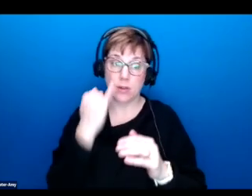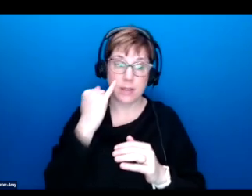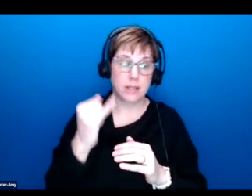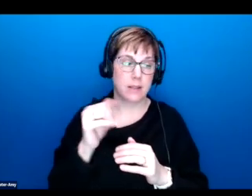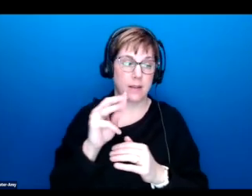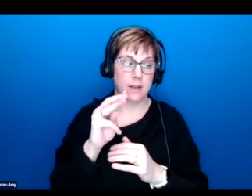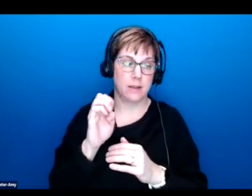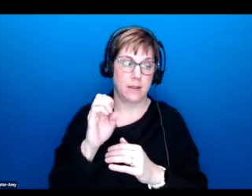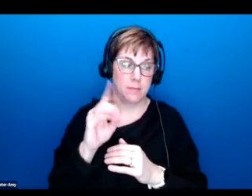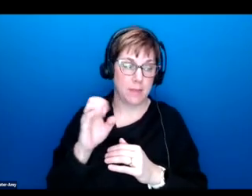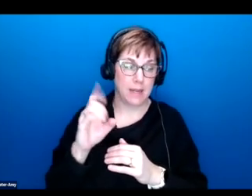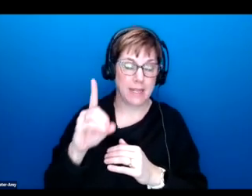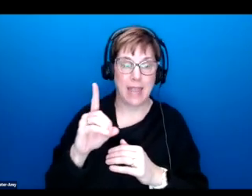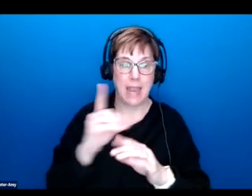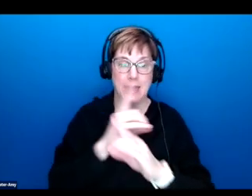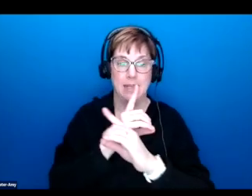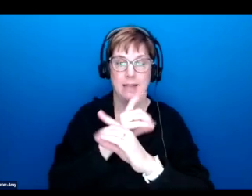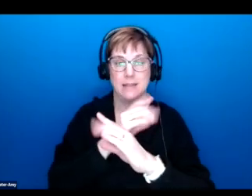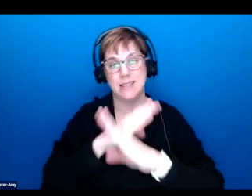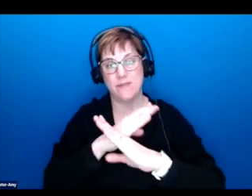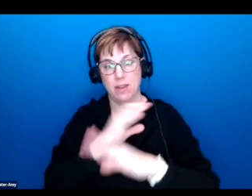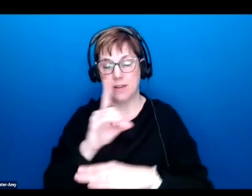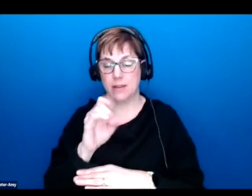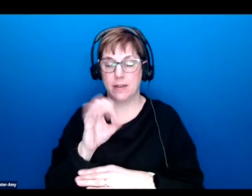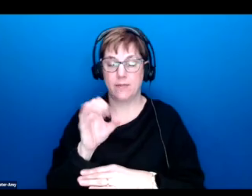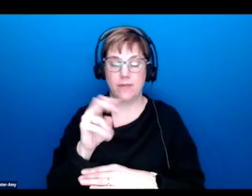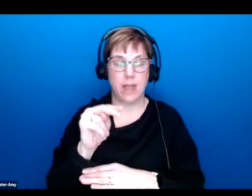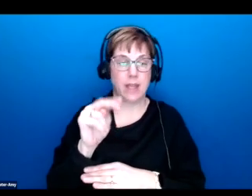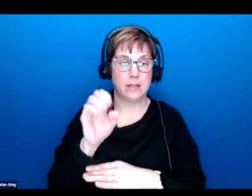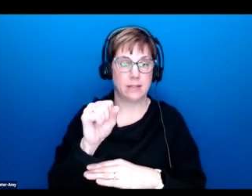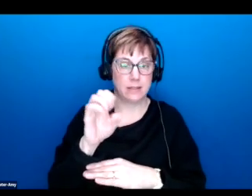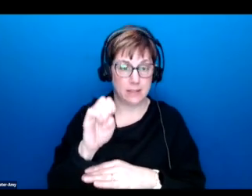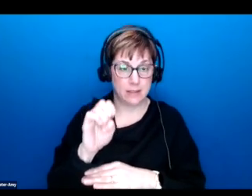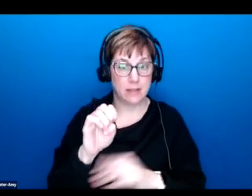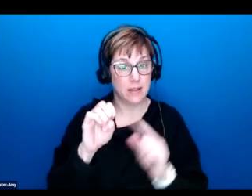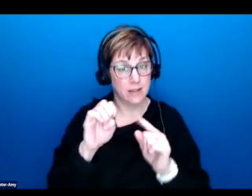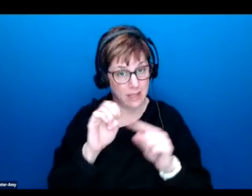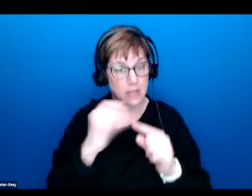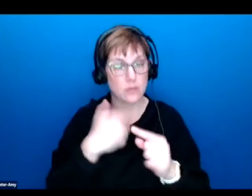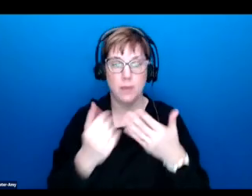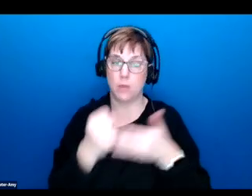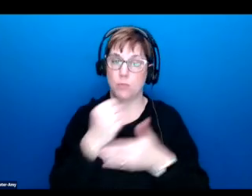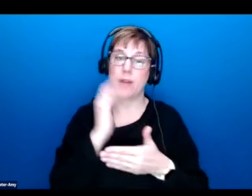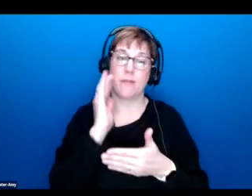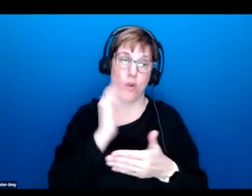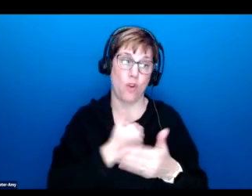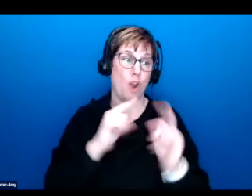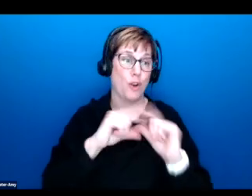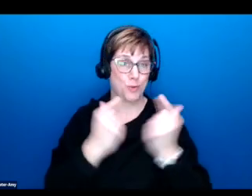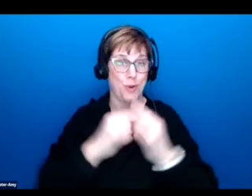I think that this is going to be a big priority for our groups collectively in